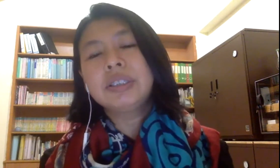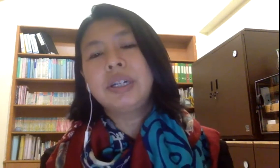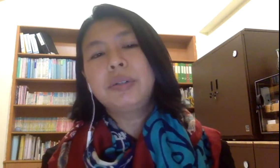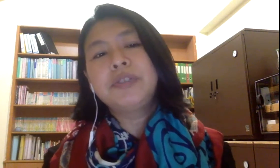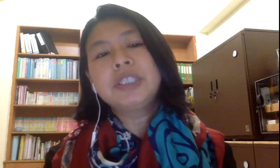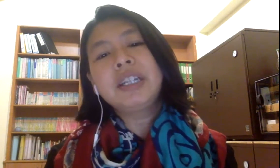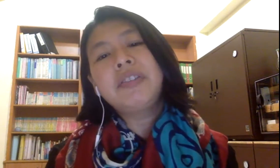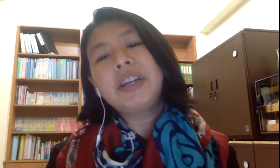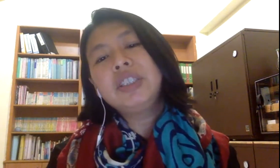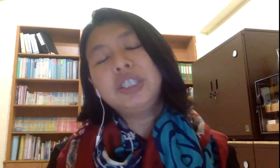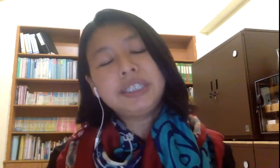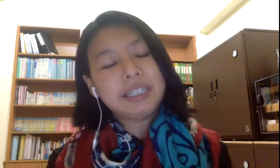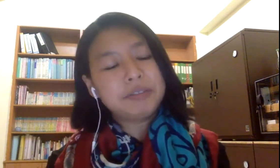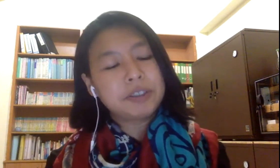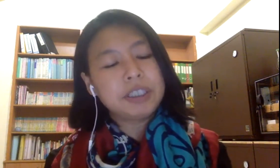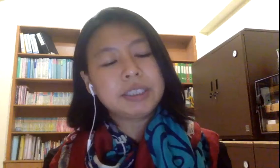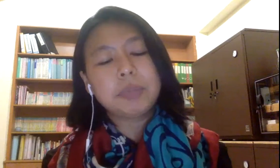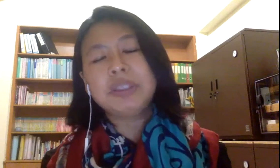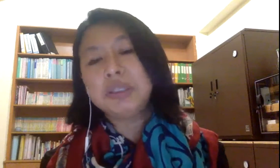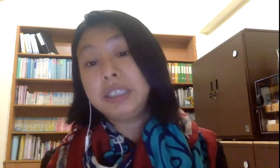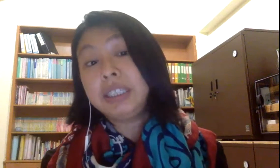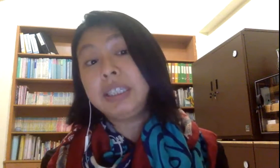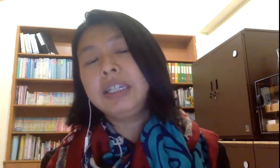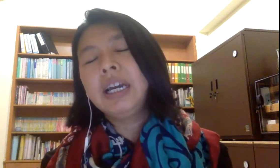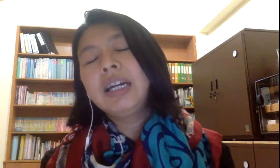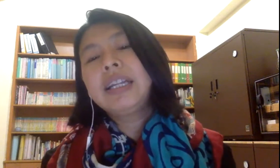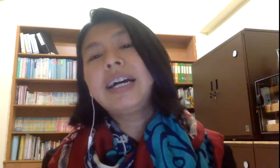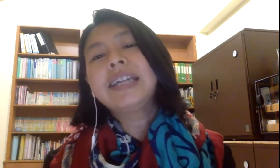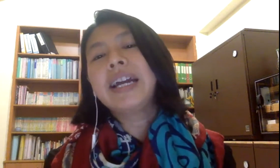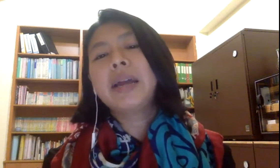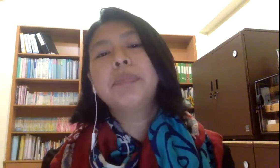So, first of all, I thank GIZ for this opportunity that I can